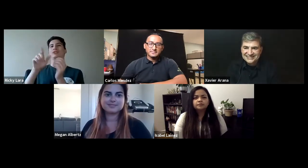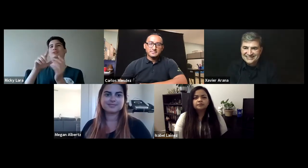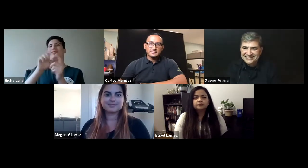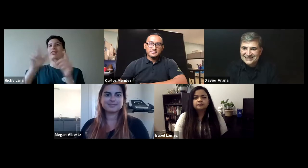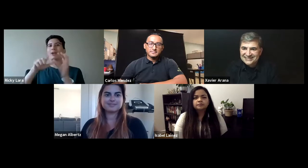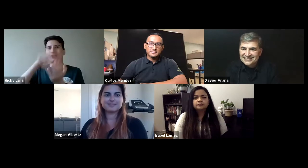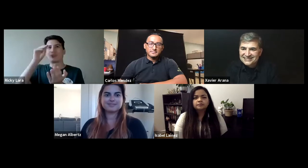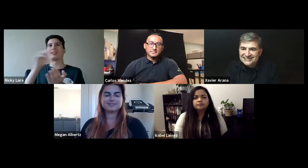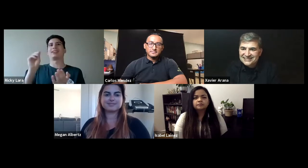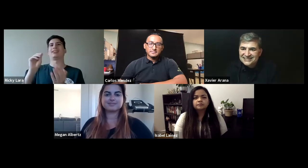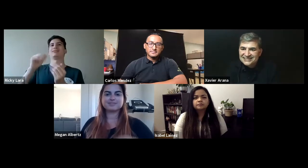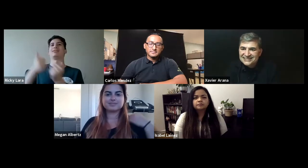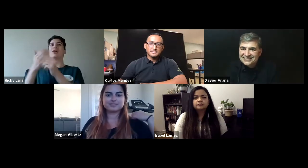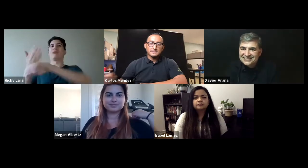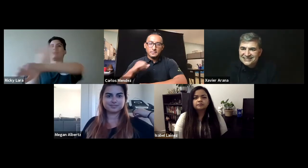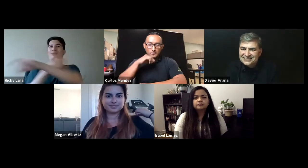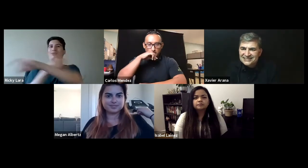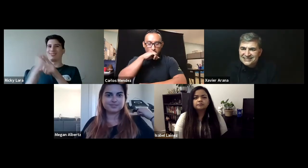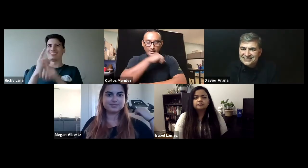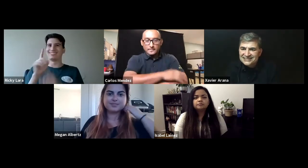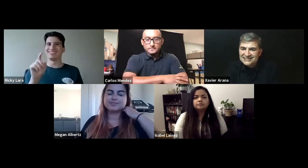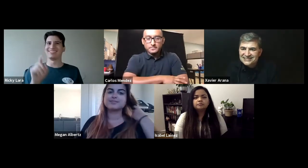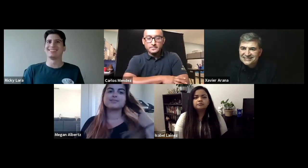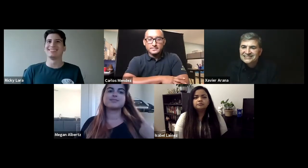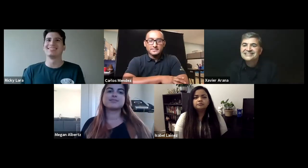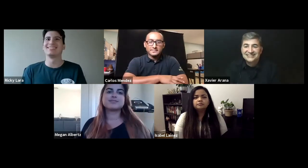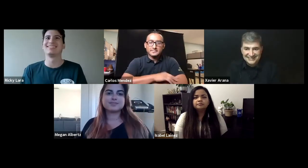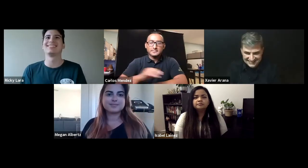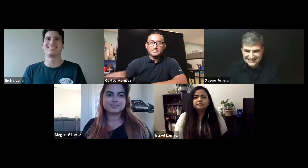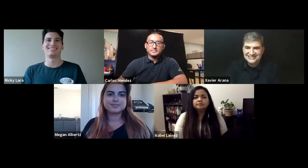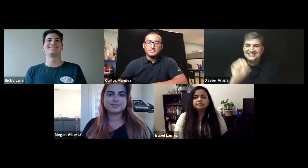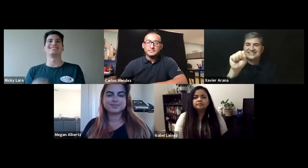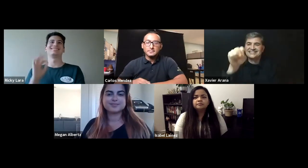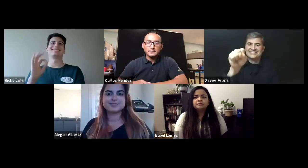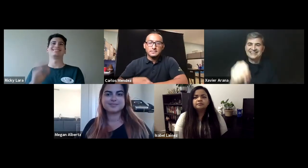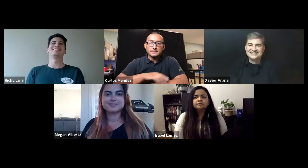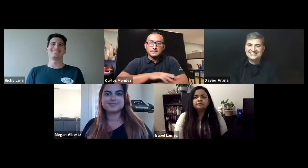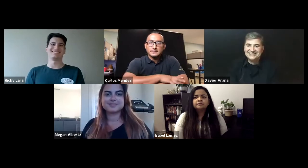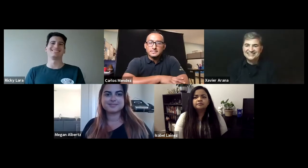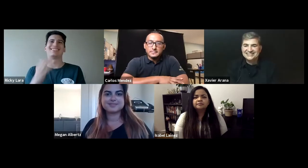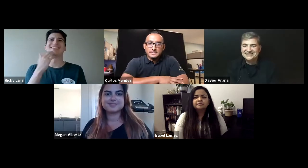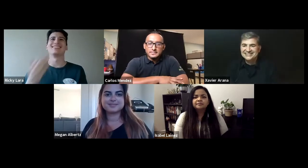Ricky: Yes. You know, learning how to really improve yourself. That's really important. Definitely.